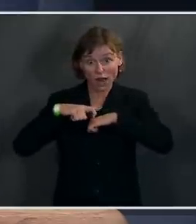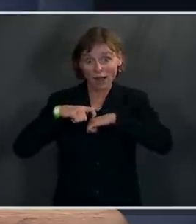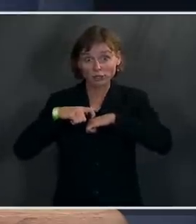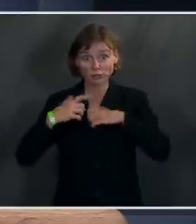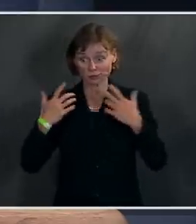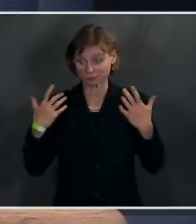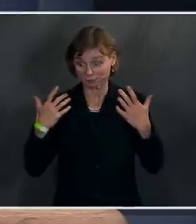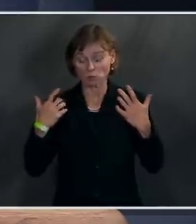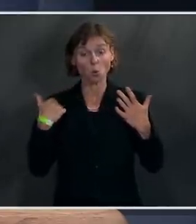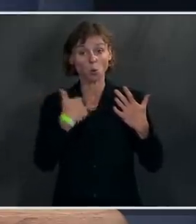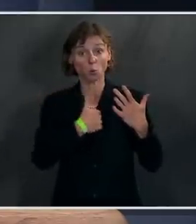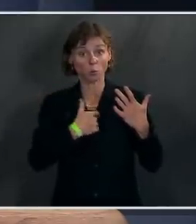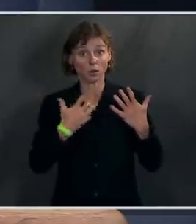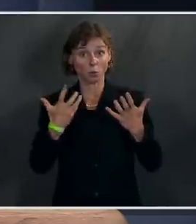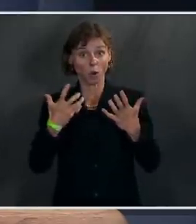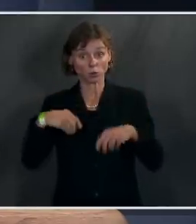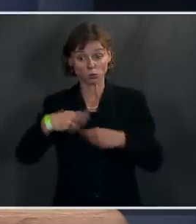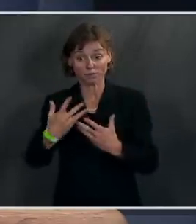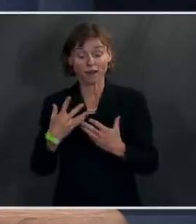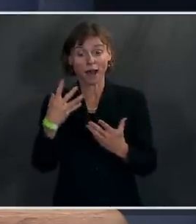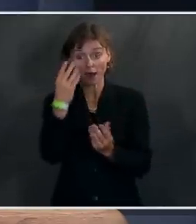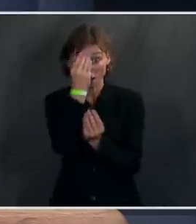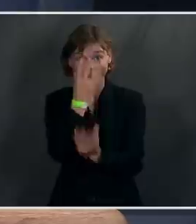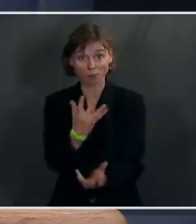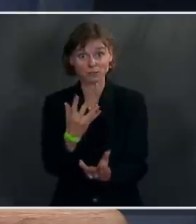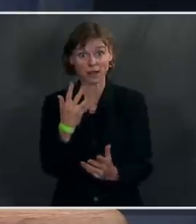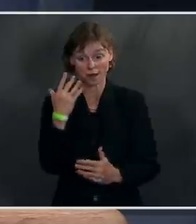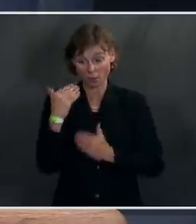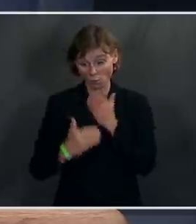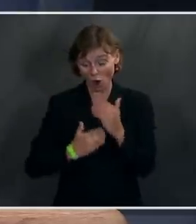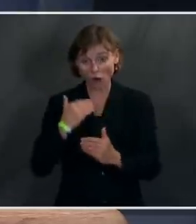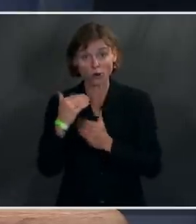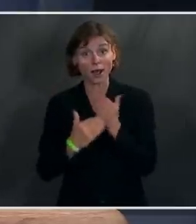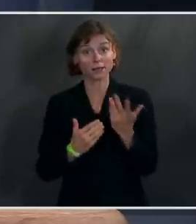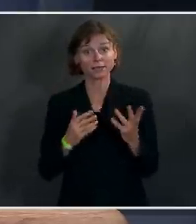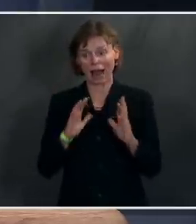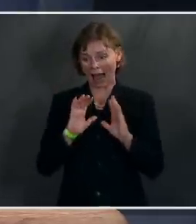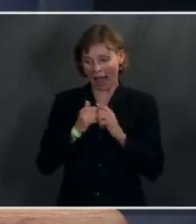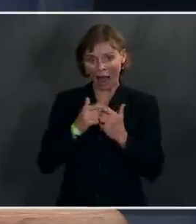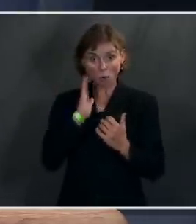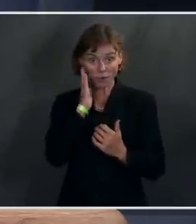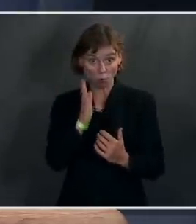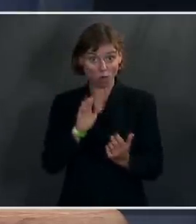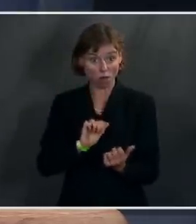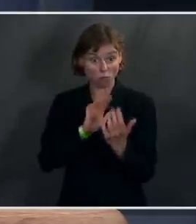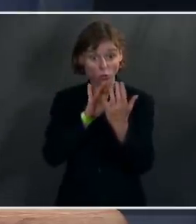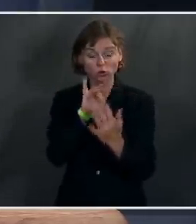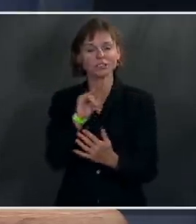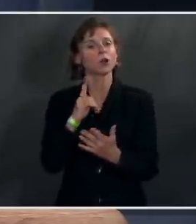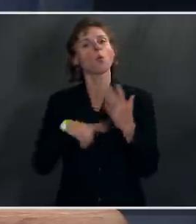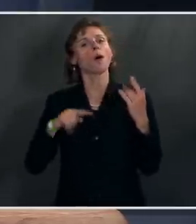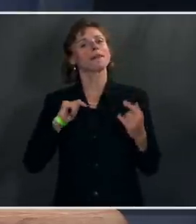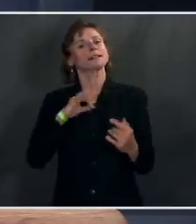on what progress were being made, how the how it's going to be approached and what the task force will be able to get done.